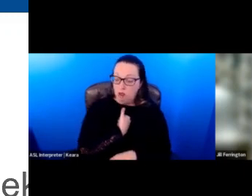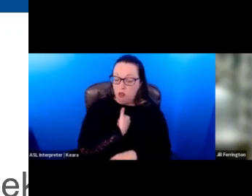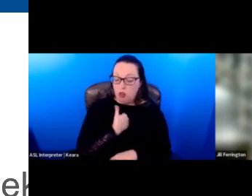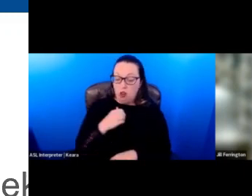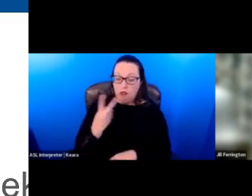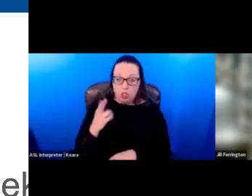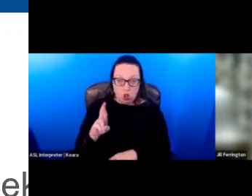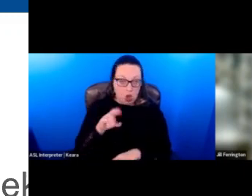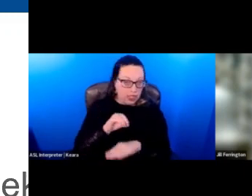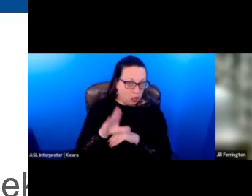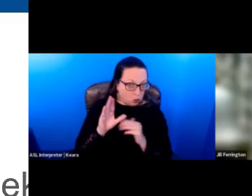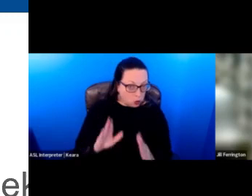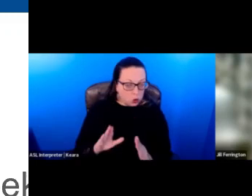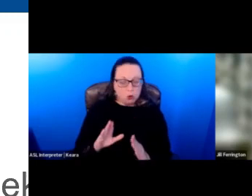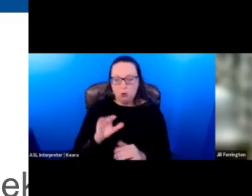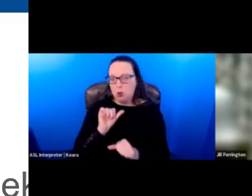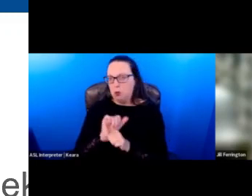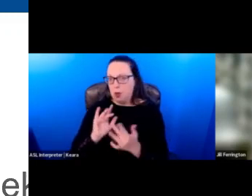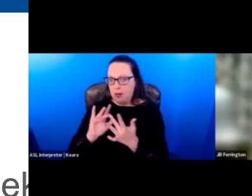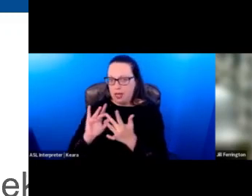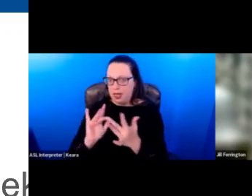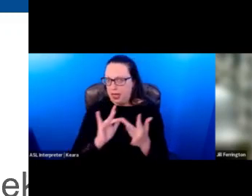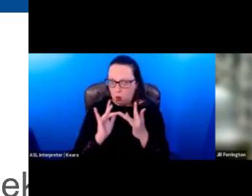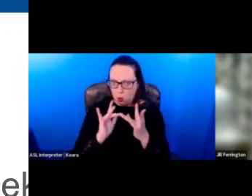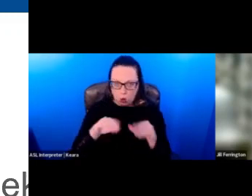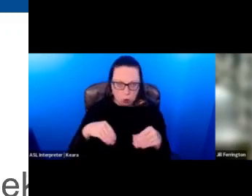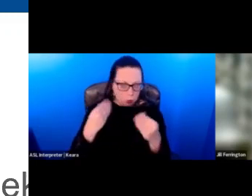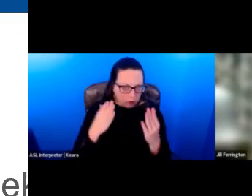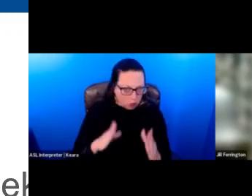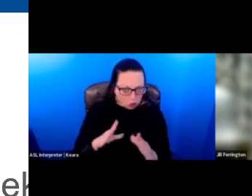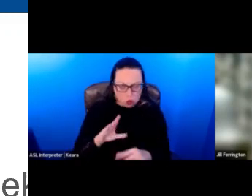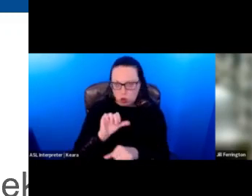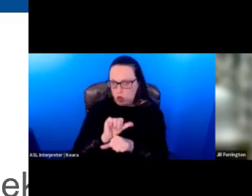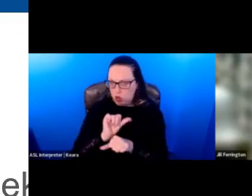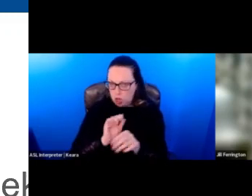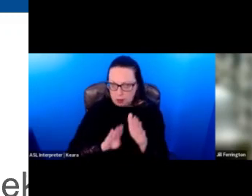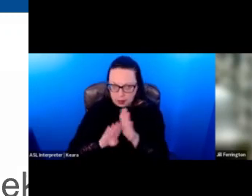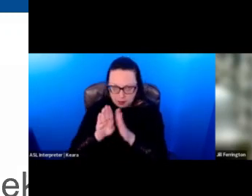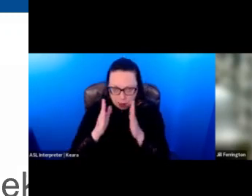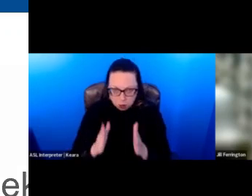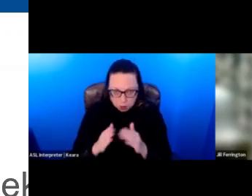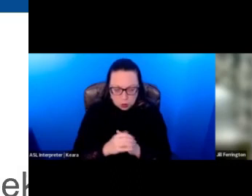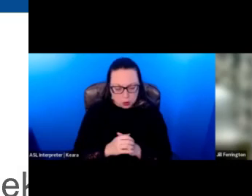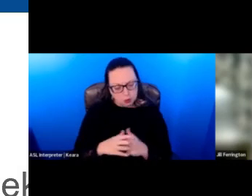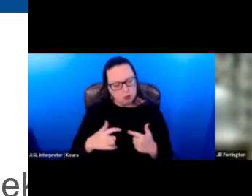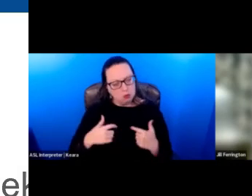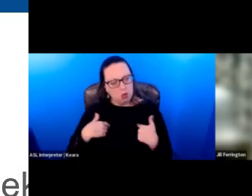employment network provider, or a job developer, I will definitely want to spend time in